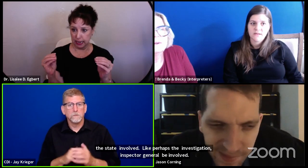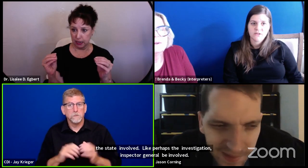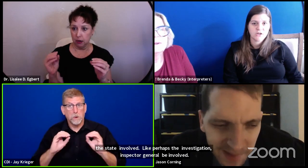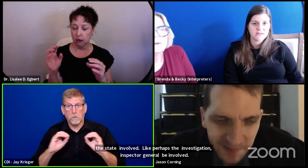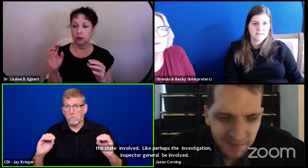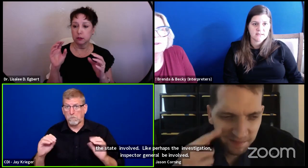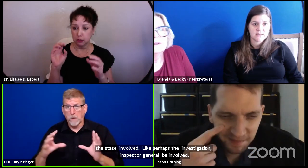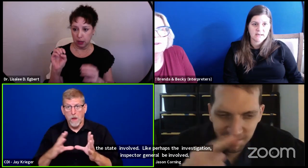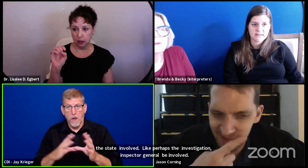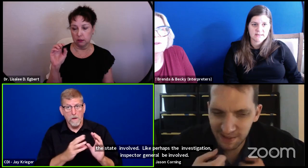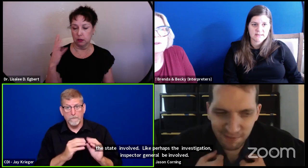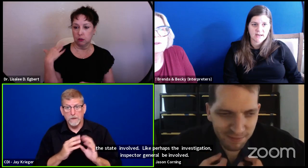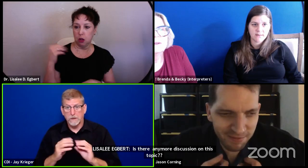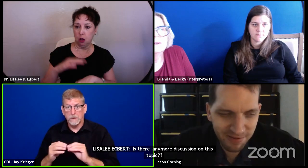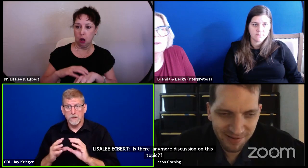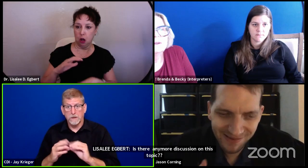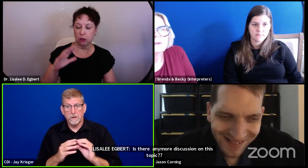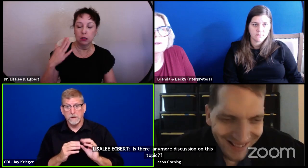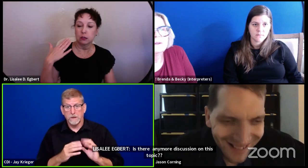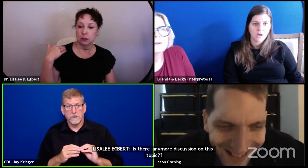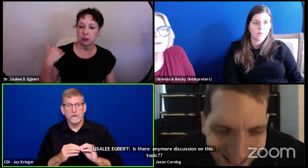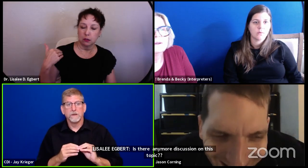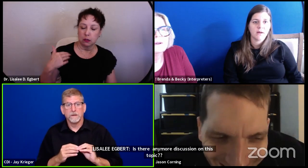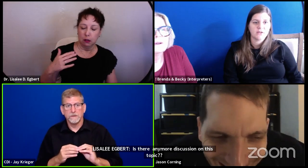The Chair sees none at this time. Oh, apologies.